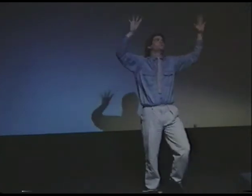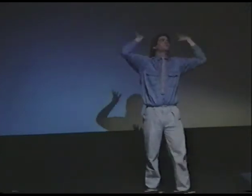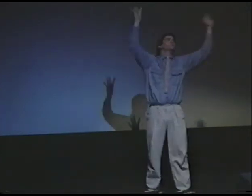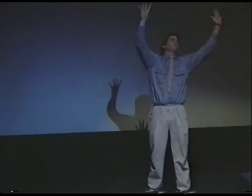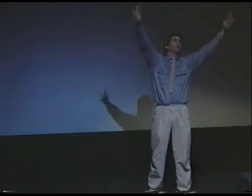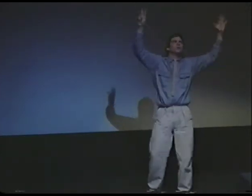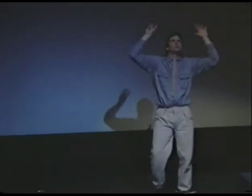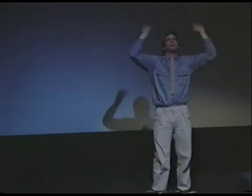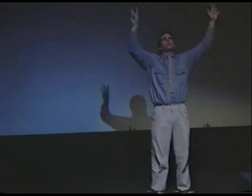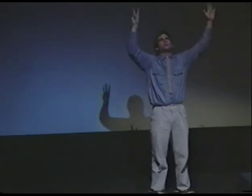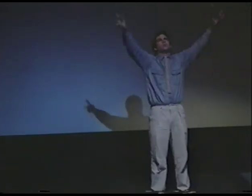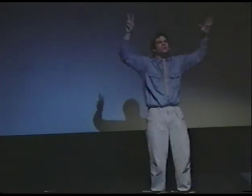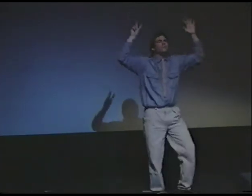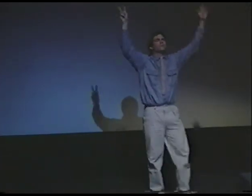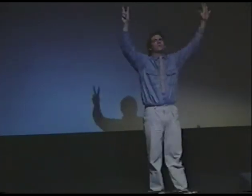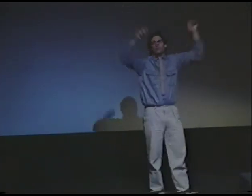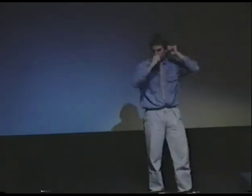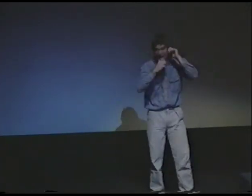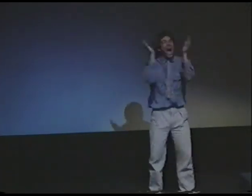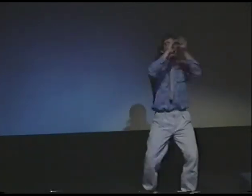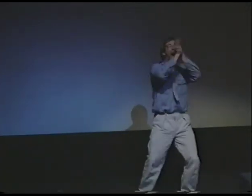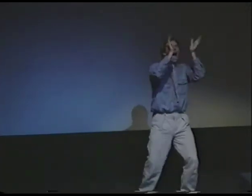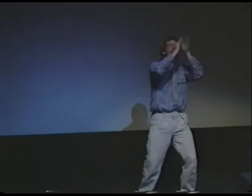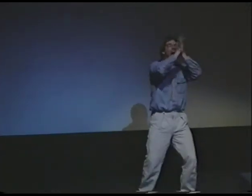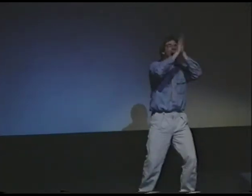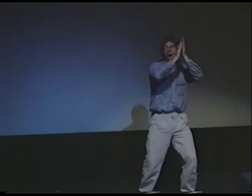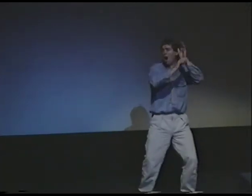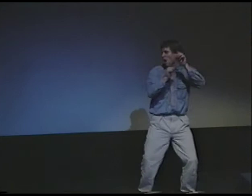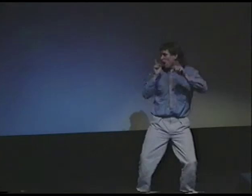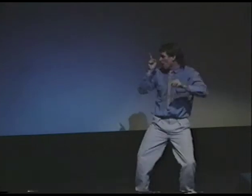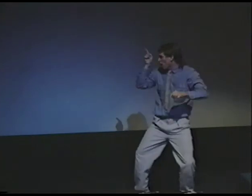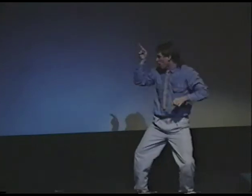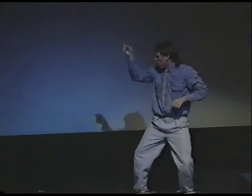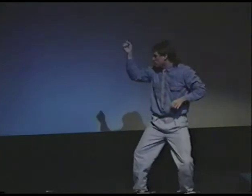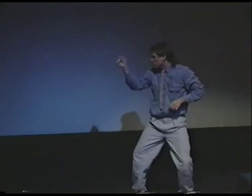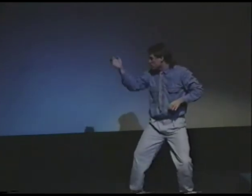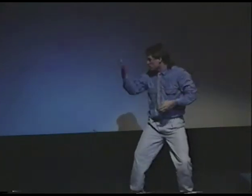T minus 10, 9. [MAKES SPACE SHUTTLE LIFTOFF SOUND]